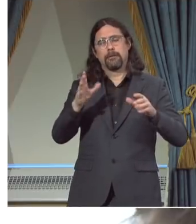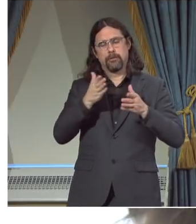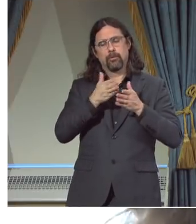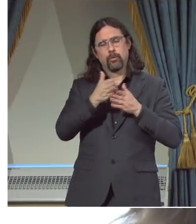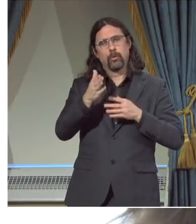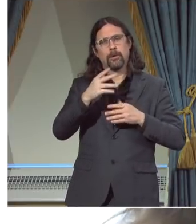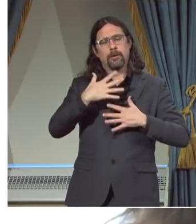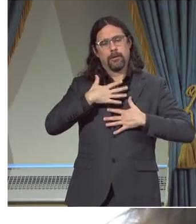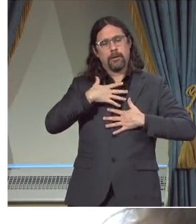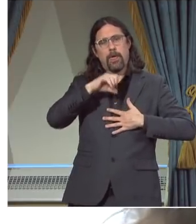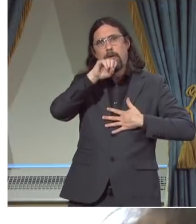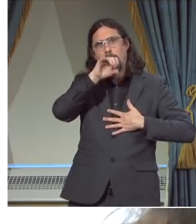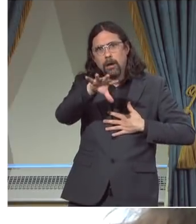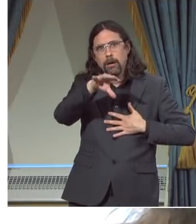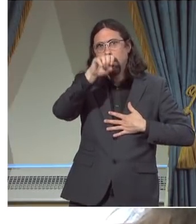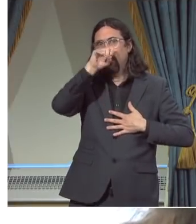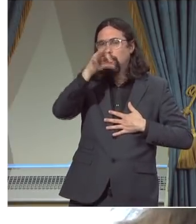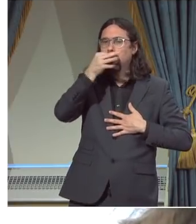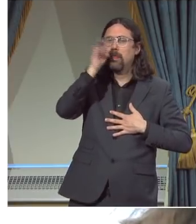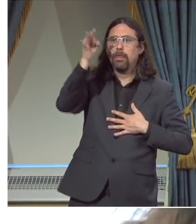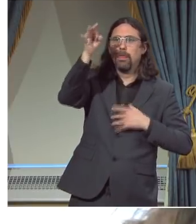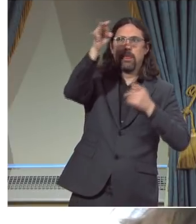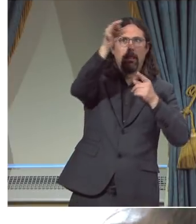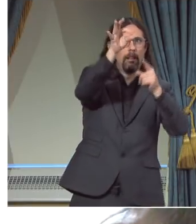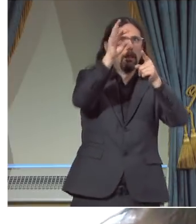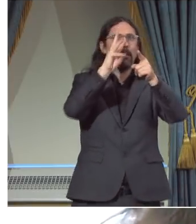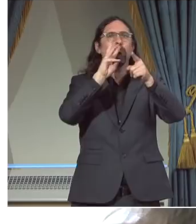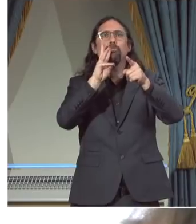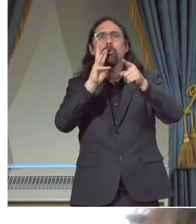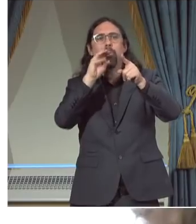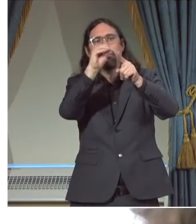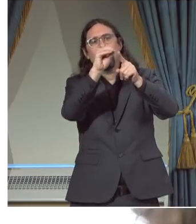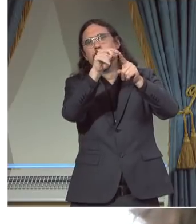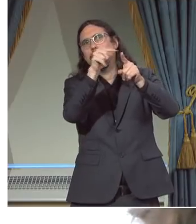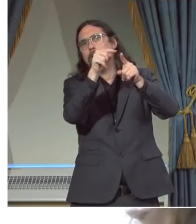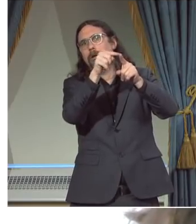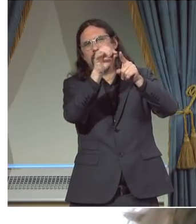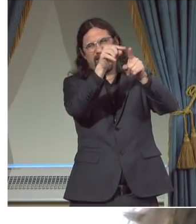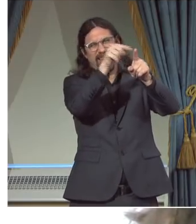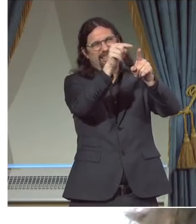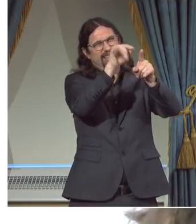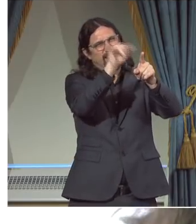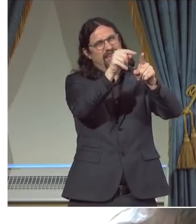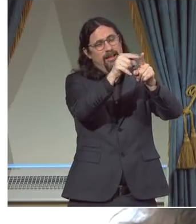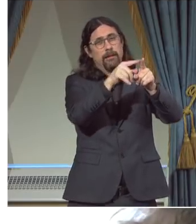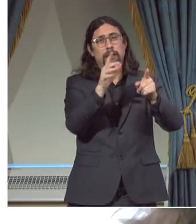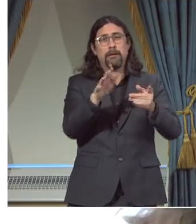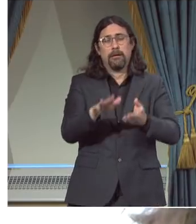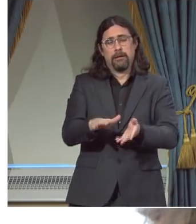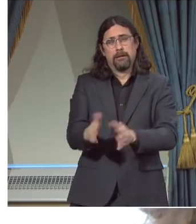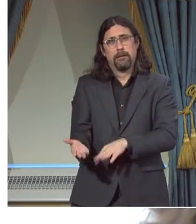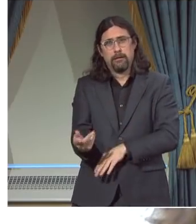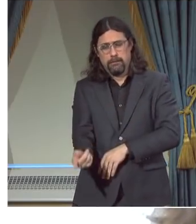STEPS LED BY -- WE AT THE HEALTH DEPARTMENT ARE